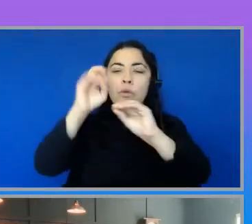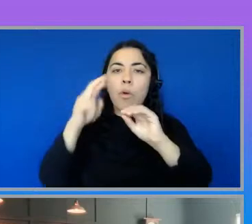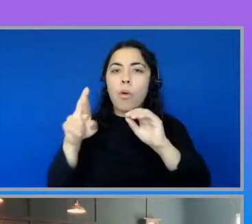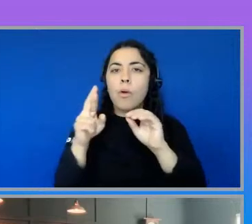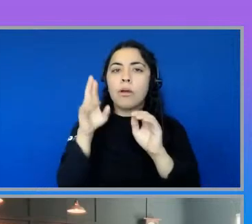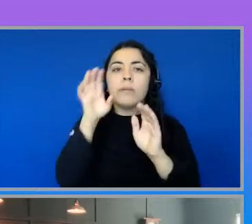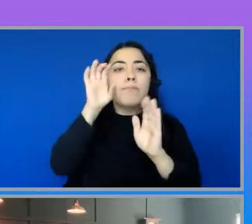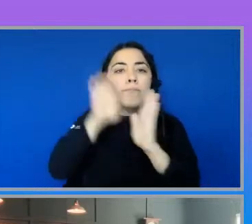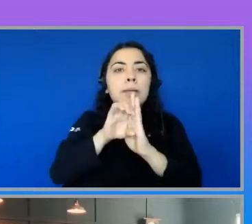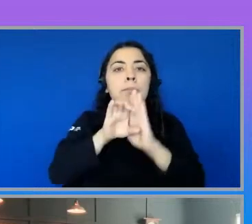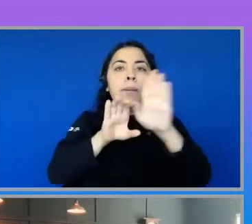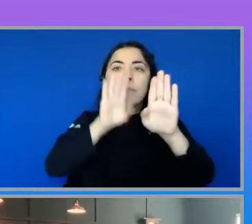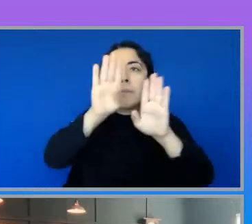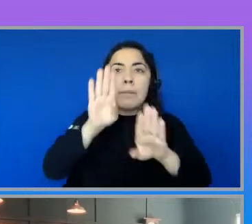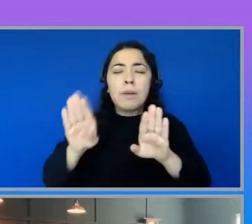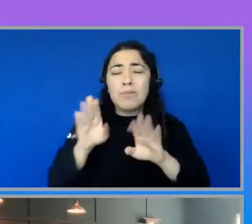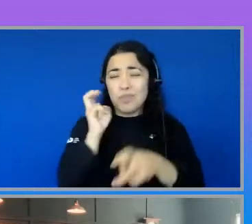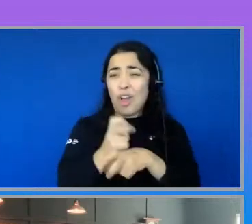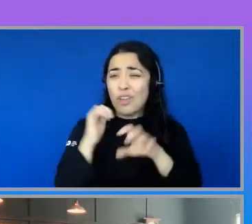harder. So to put it simply, what I would like to do is